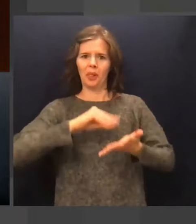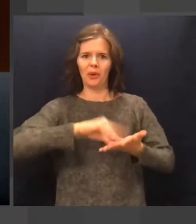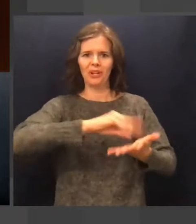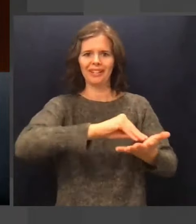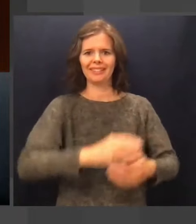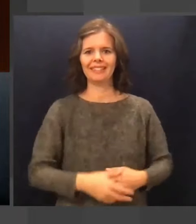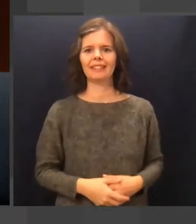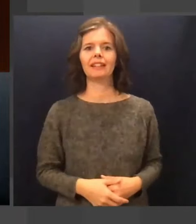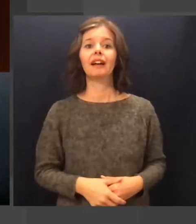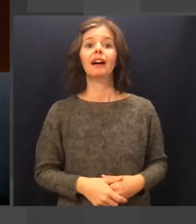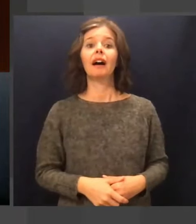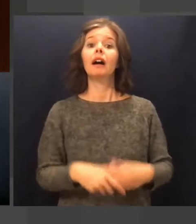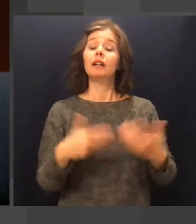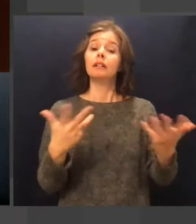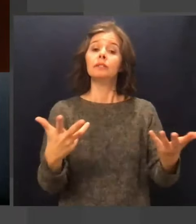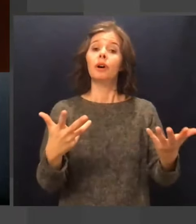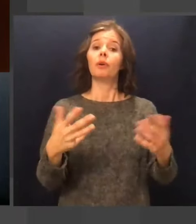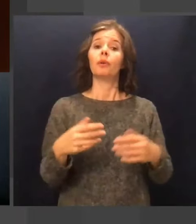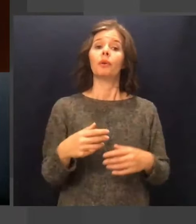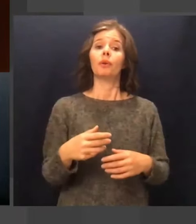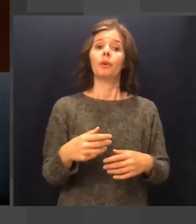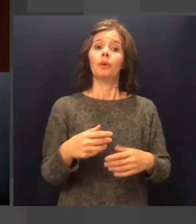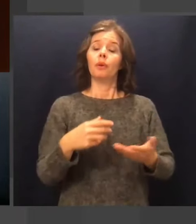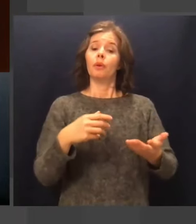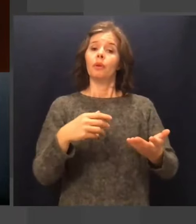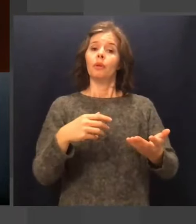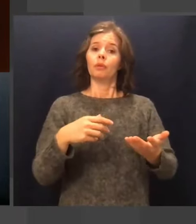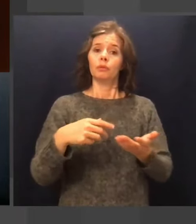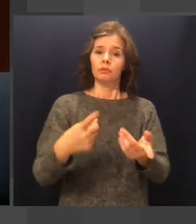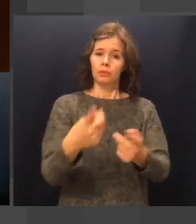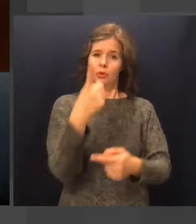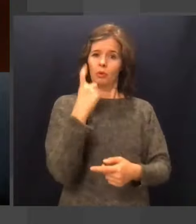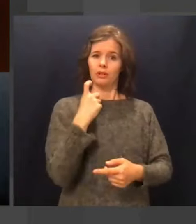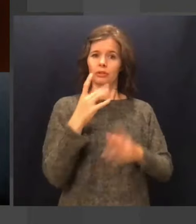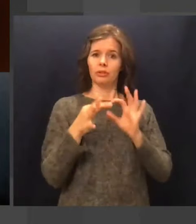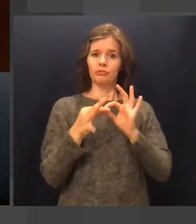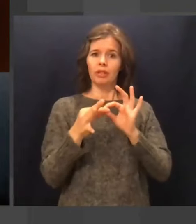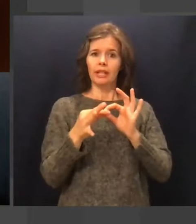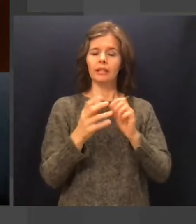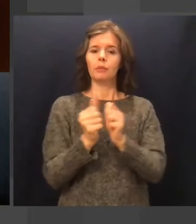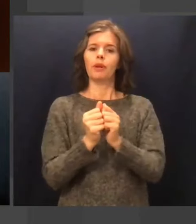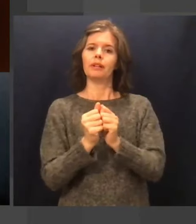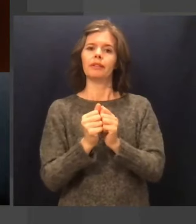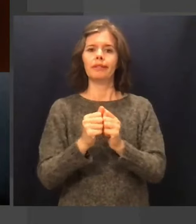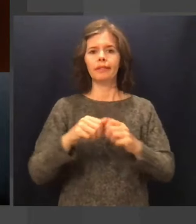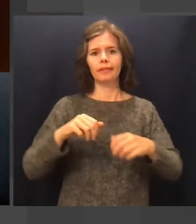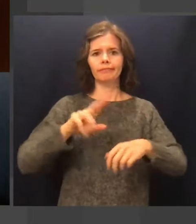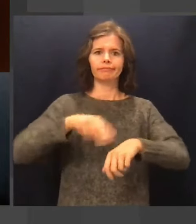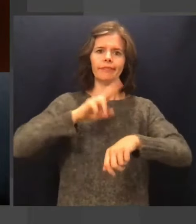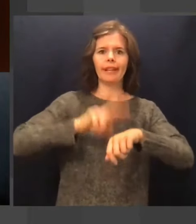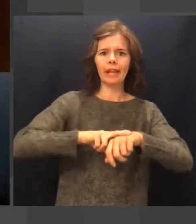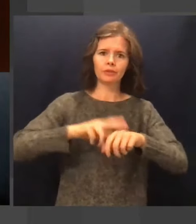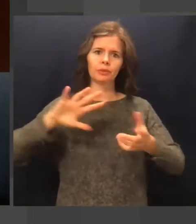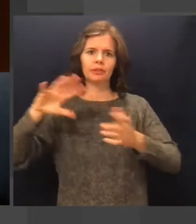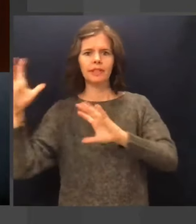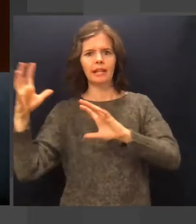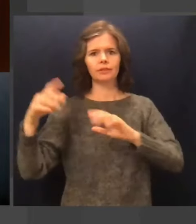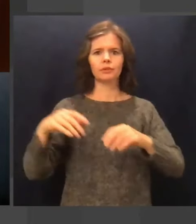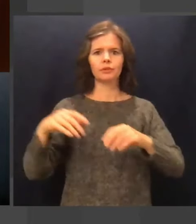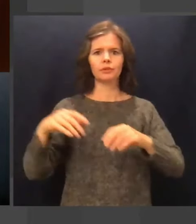HONESTLY BUT ABOUT THE QUESTION IF WE'RE GOING TO ADD THINGS LIKE NATURAL DISASTERS.